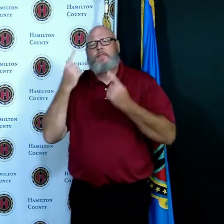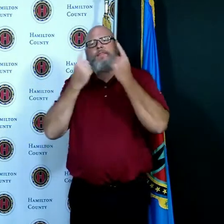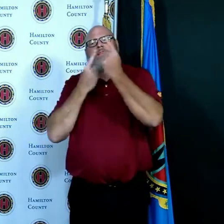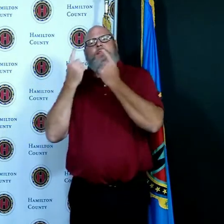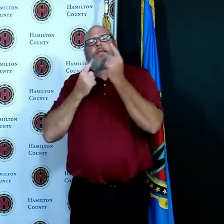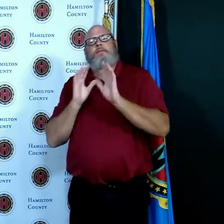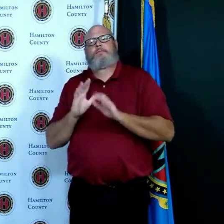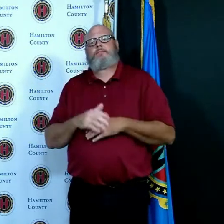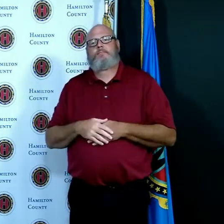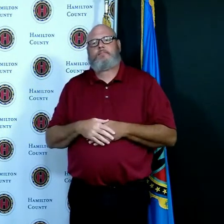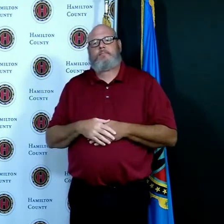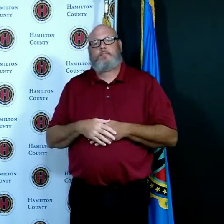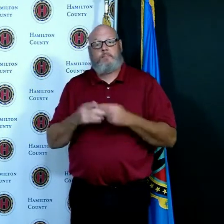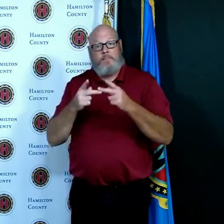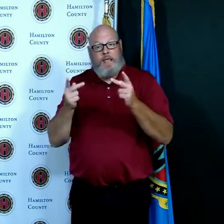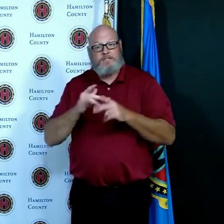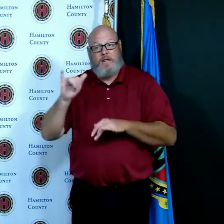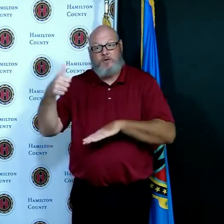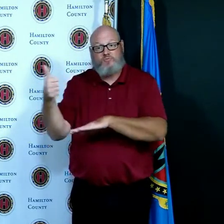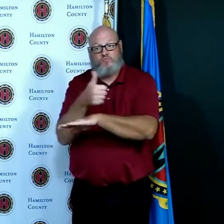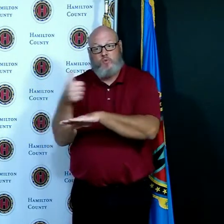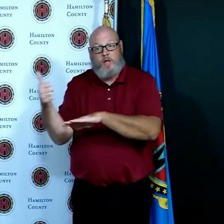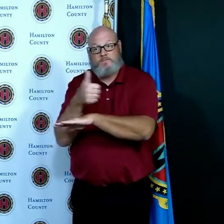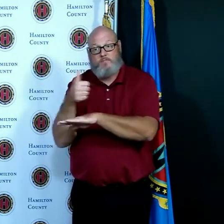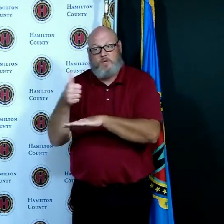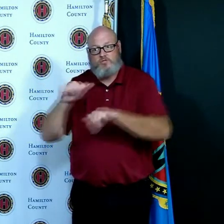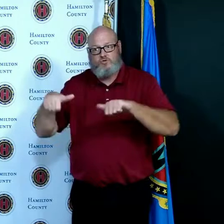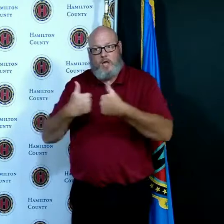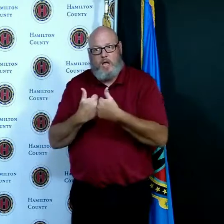senior living facility not a skilled nursing facility but a group